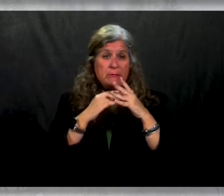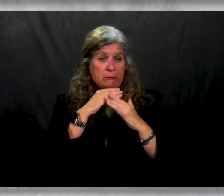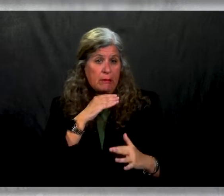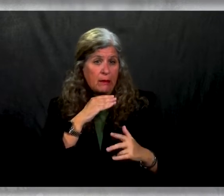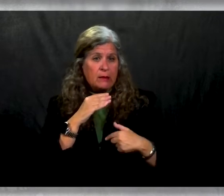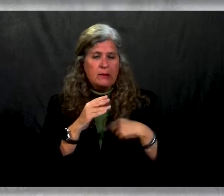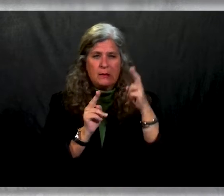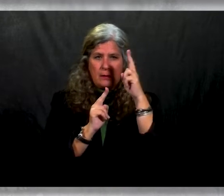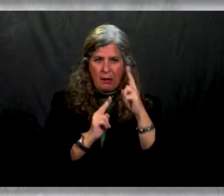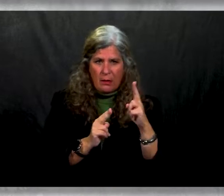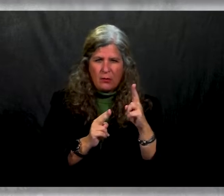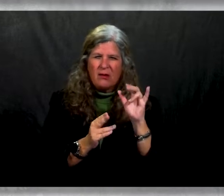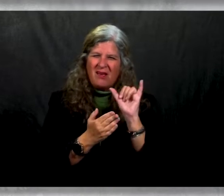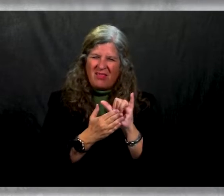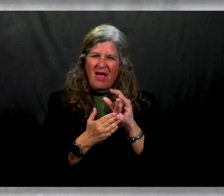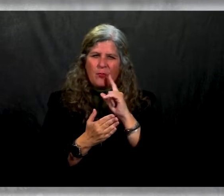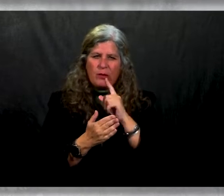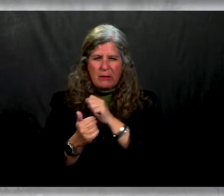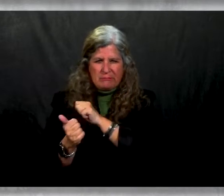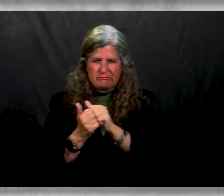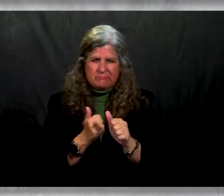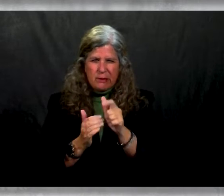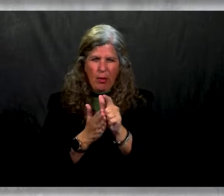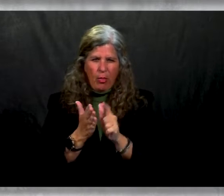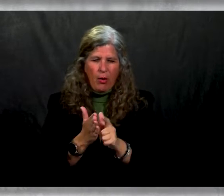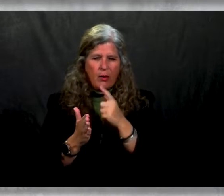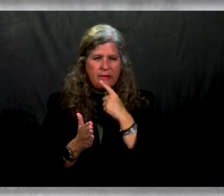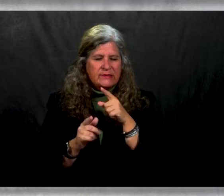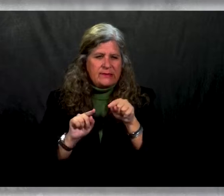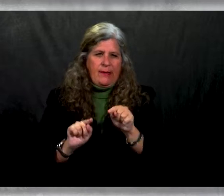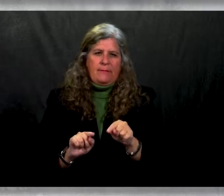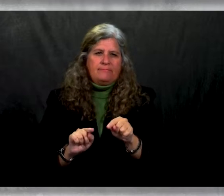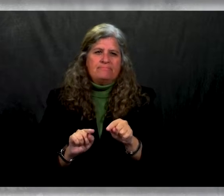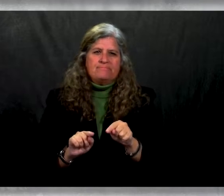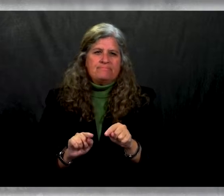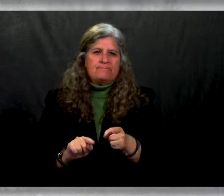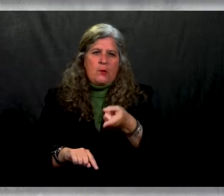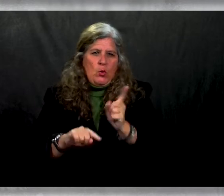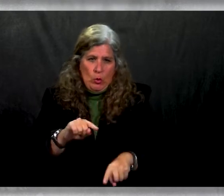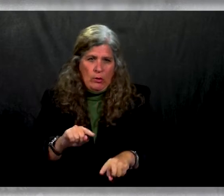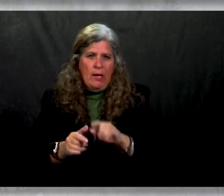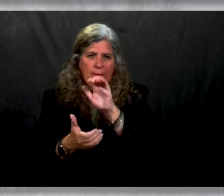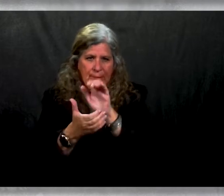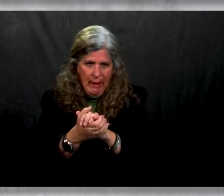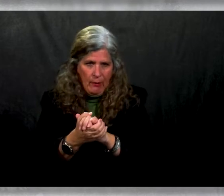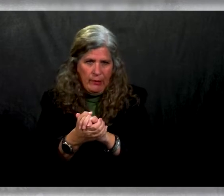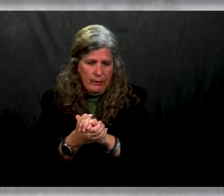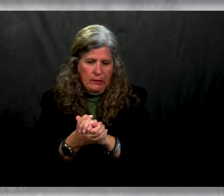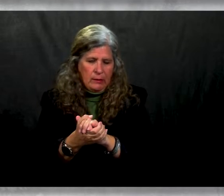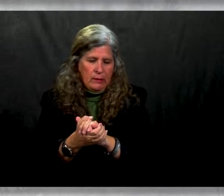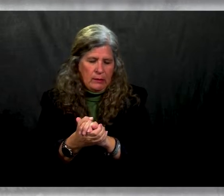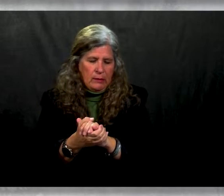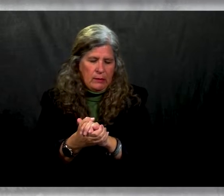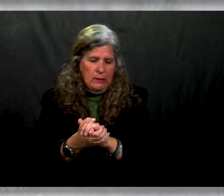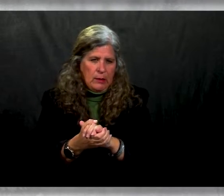And that was the one that put through this promise in the party platform of the Nazis, that there would be no inner marriage between Jews